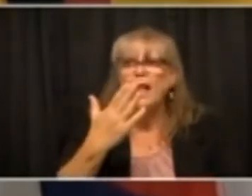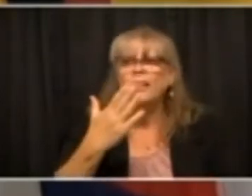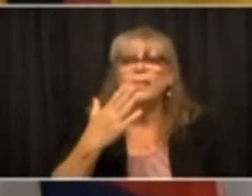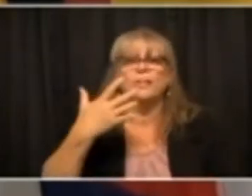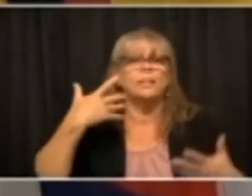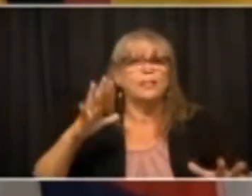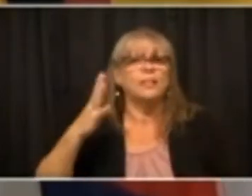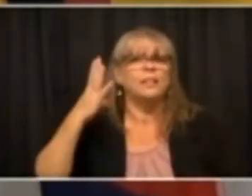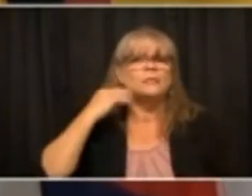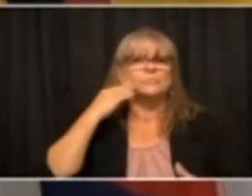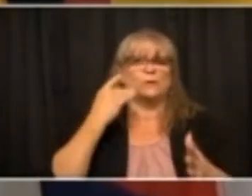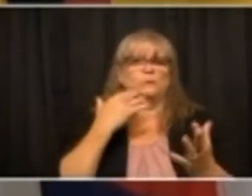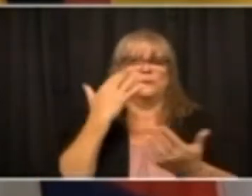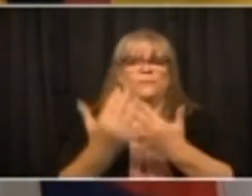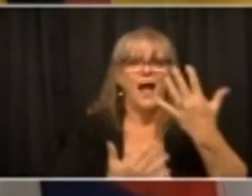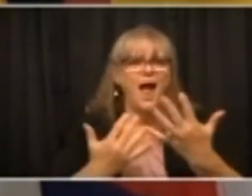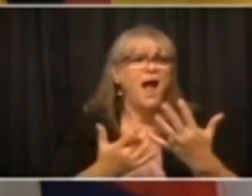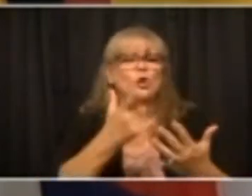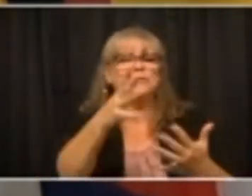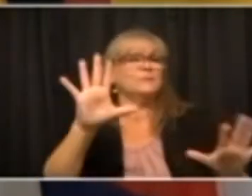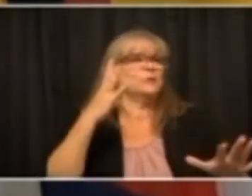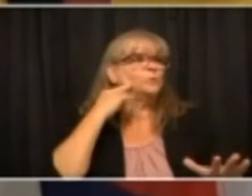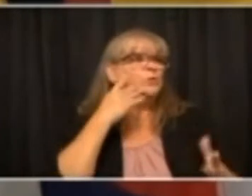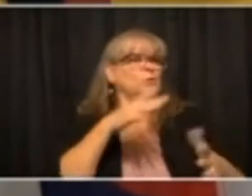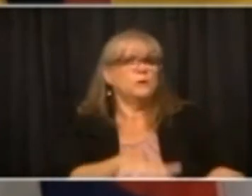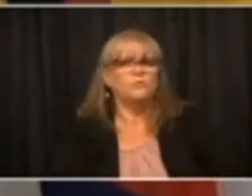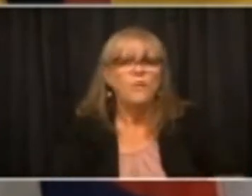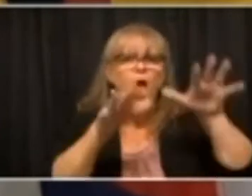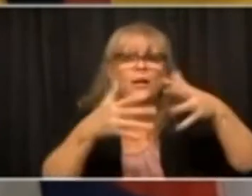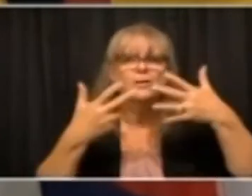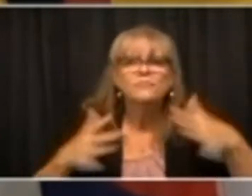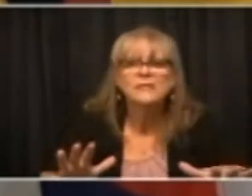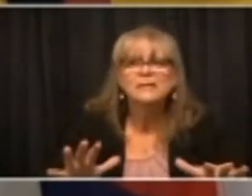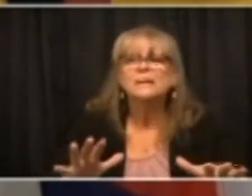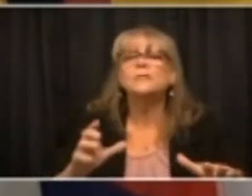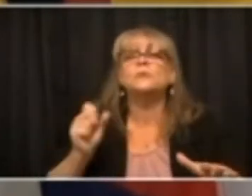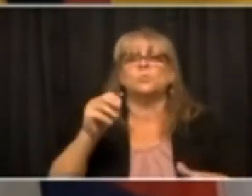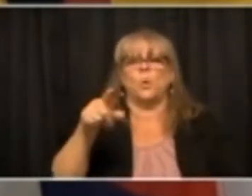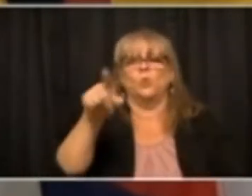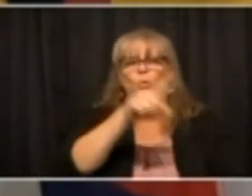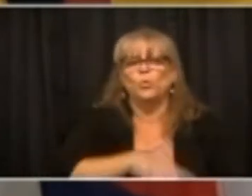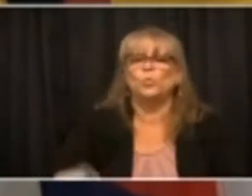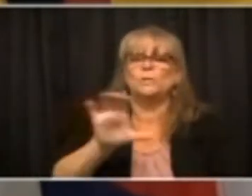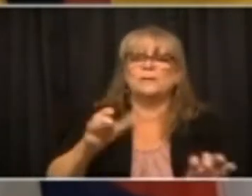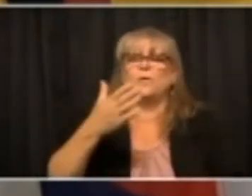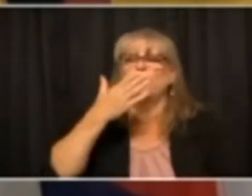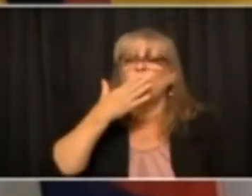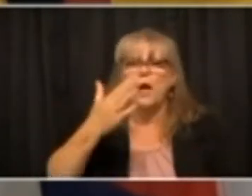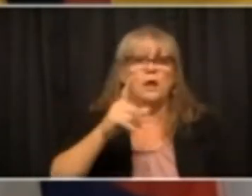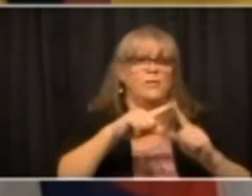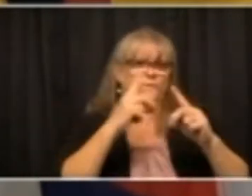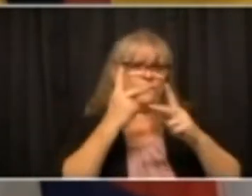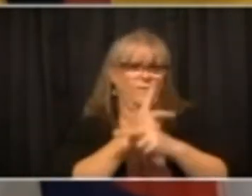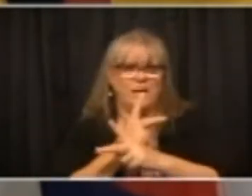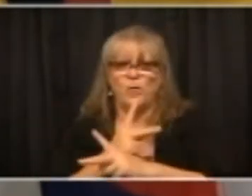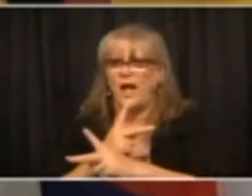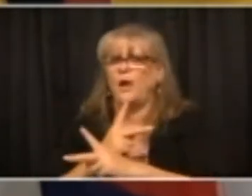ground and in command applying the latest technology to reducing the risk of loss of life to monitoring